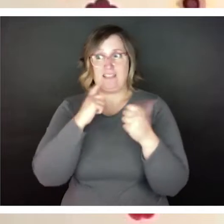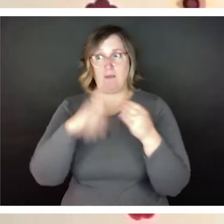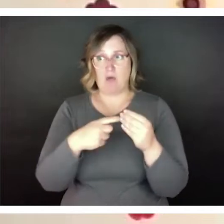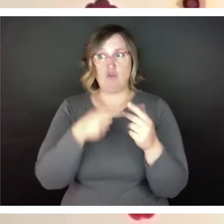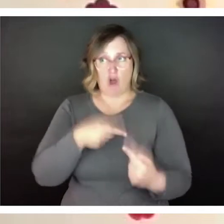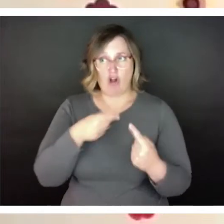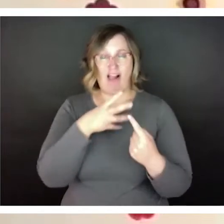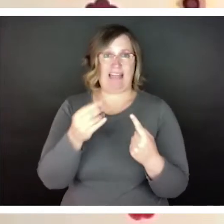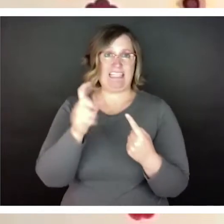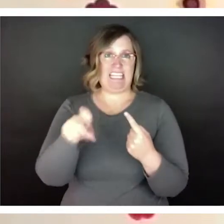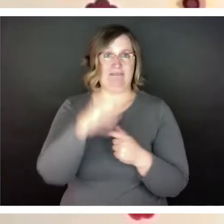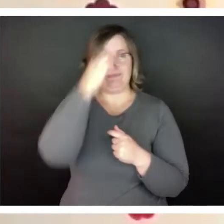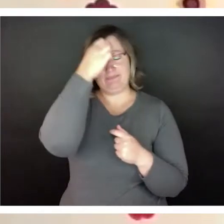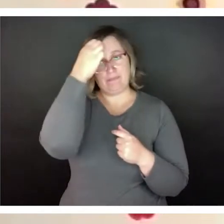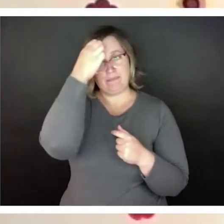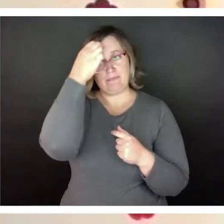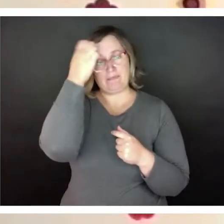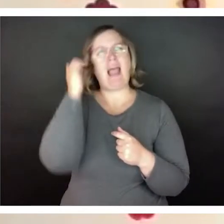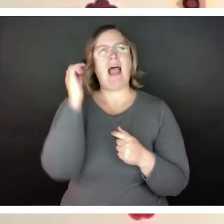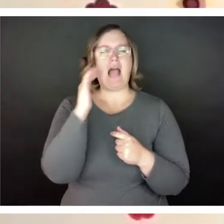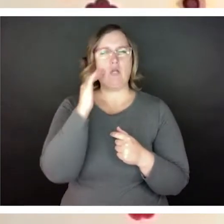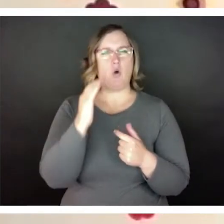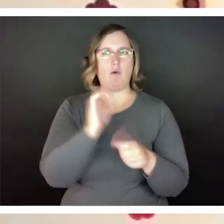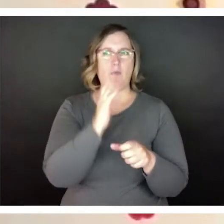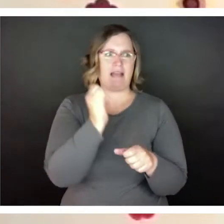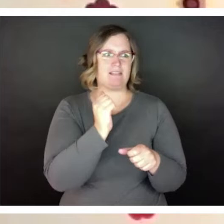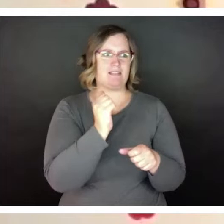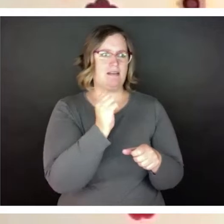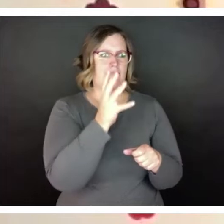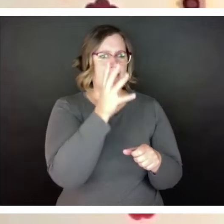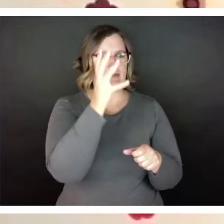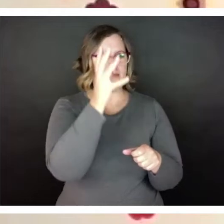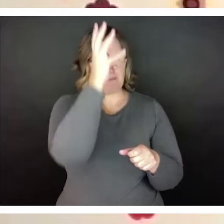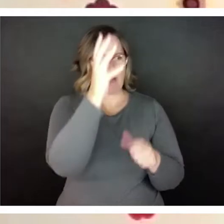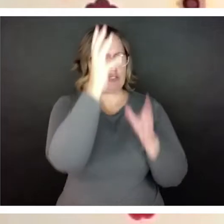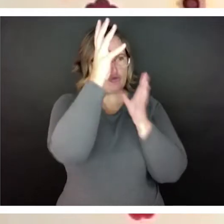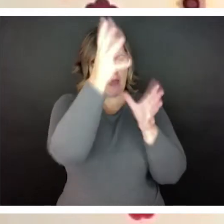But I know because of the labor of some of our parents, grandparents and other ancestors,